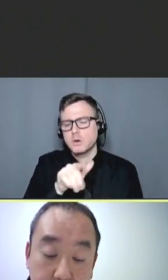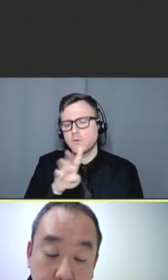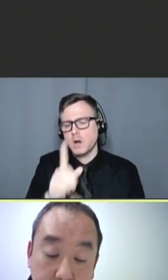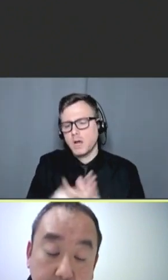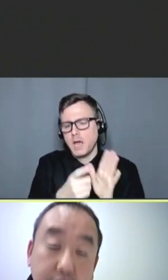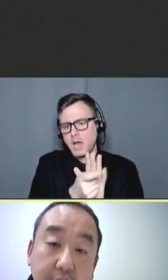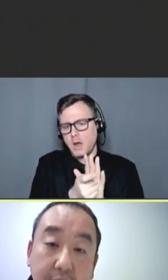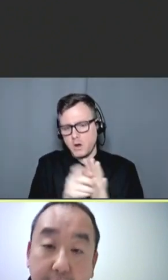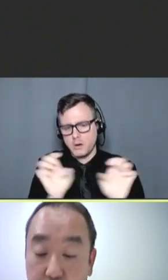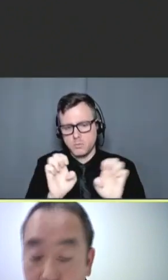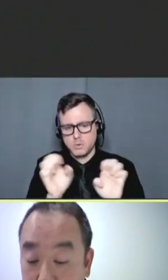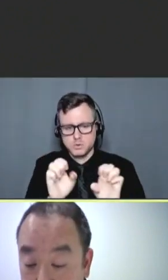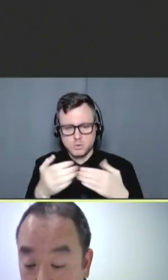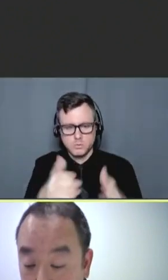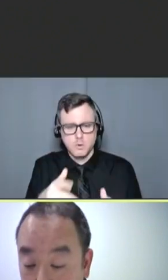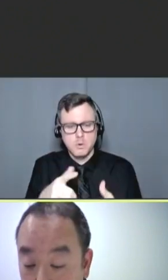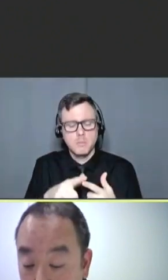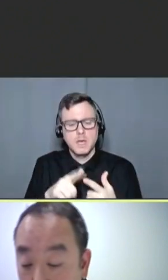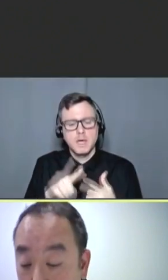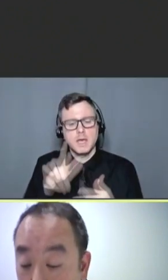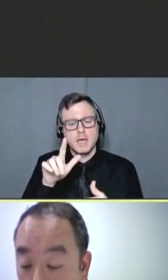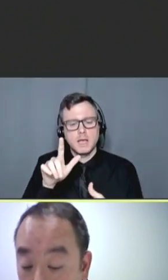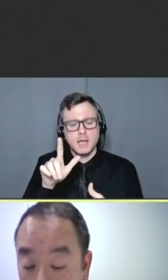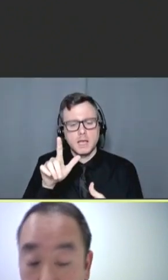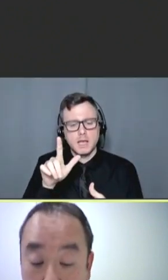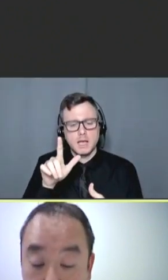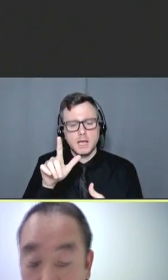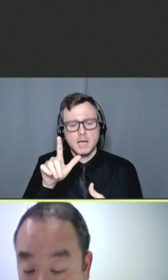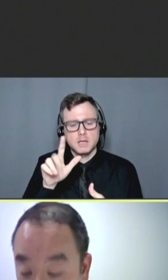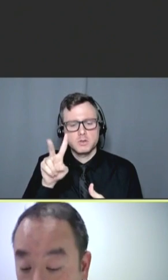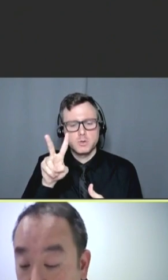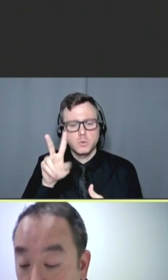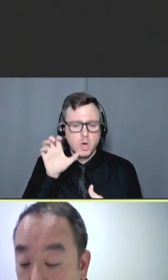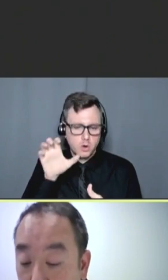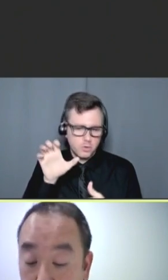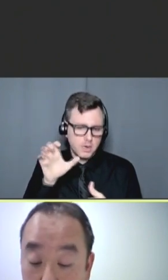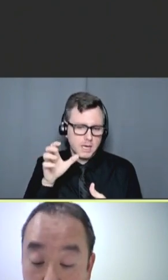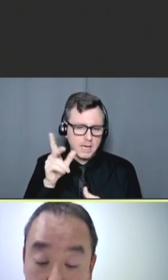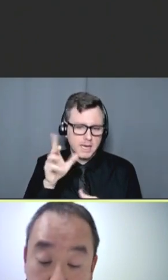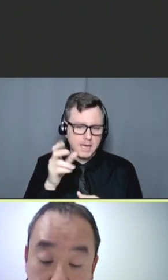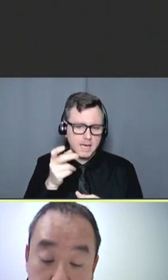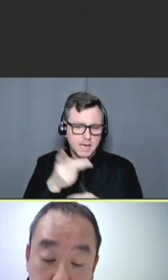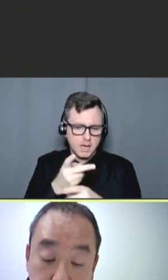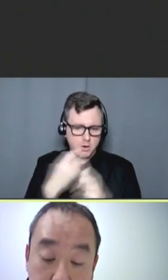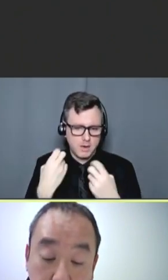outpatient, radiology, and laboratory studies that provide services. We support medical education for